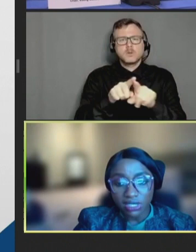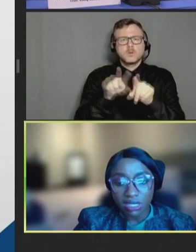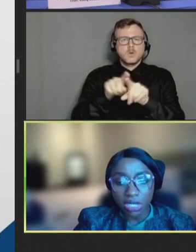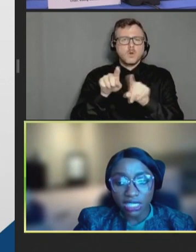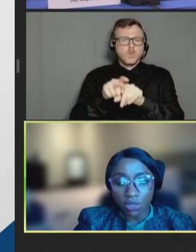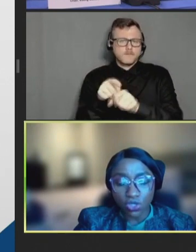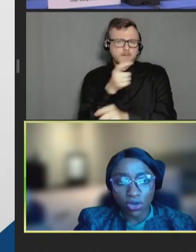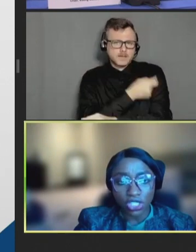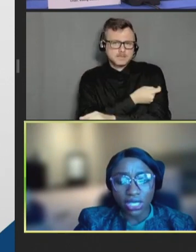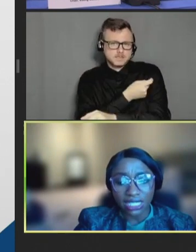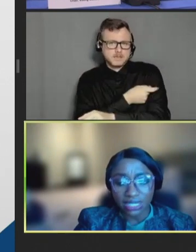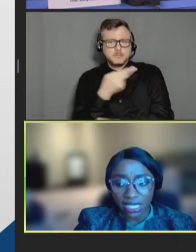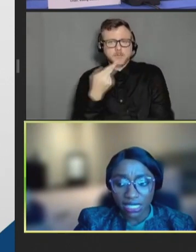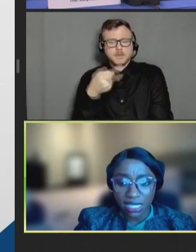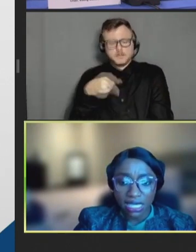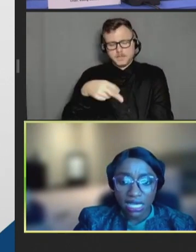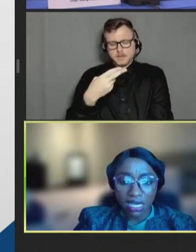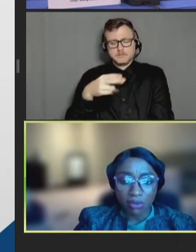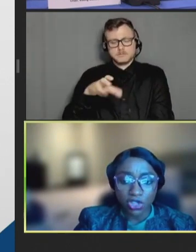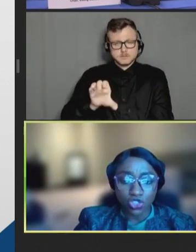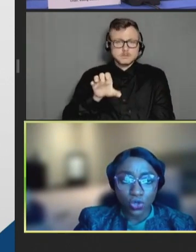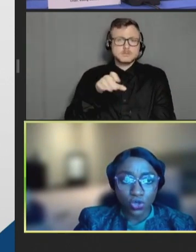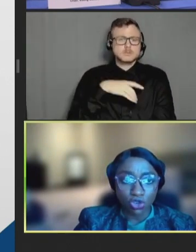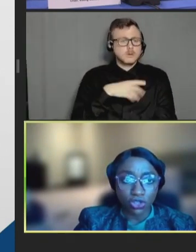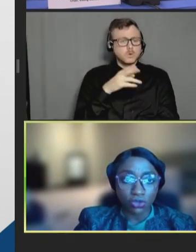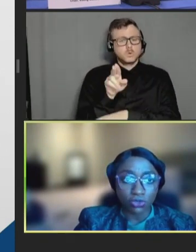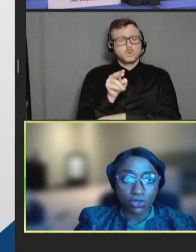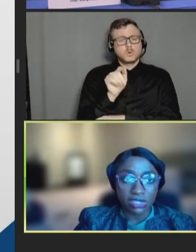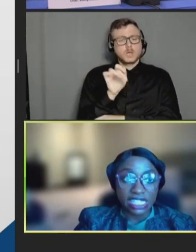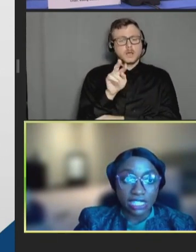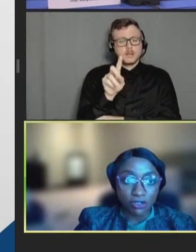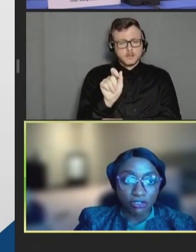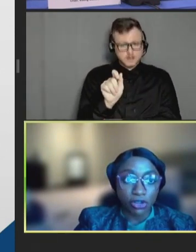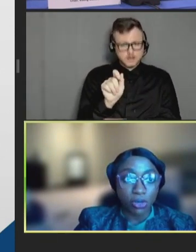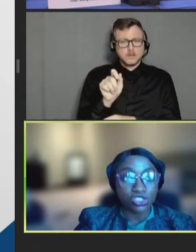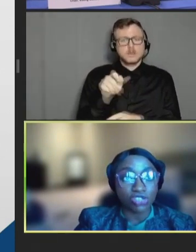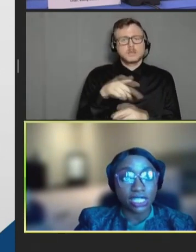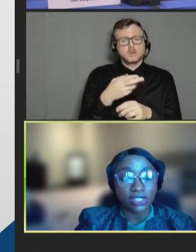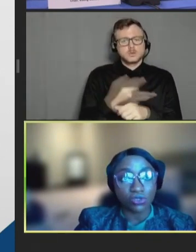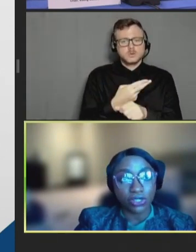Similarly, we saw in Uganda the use of the need for frequent trainings during